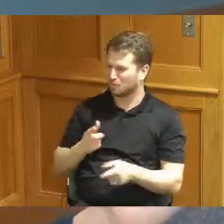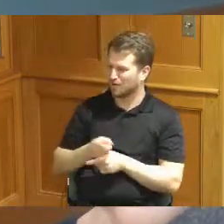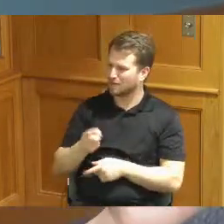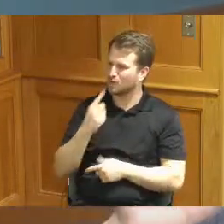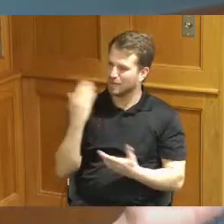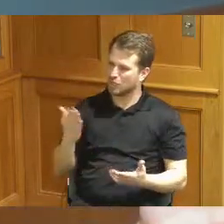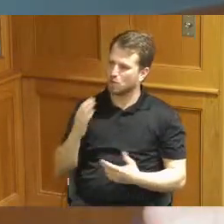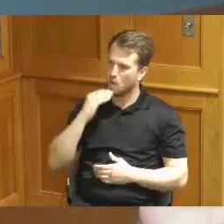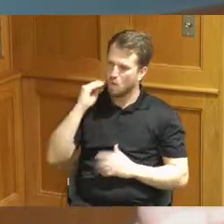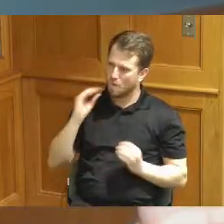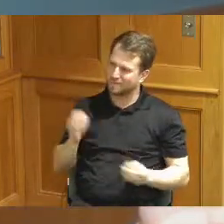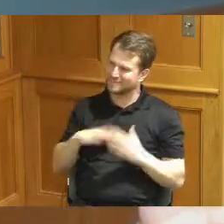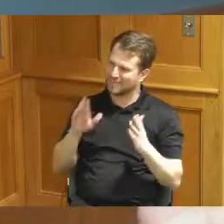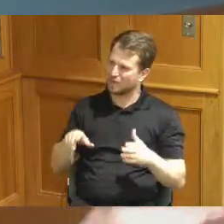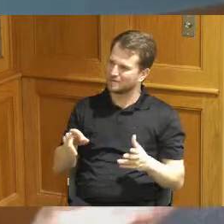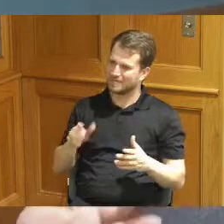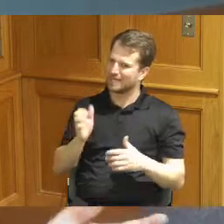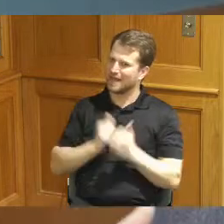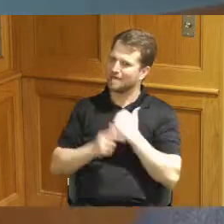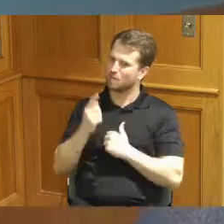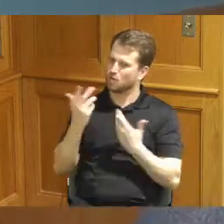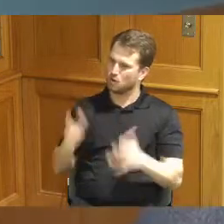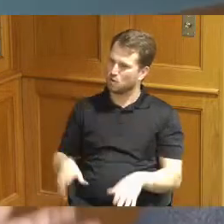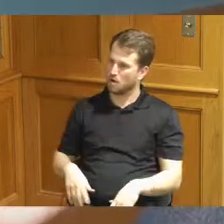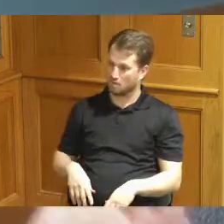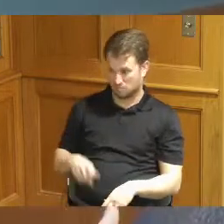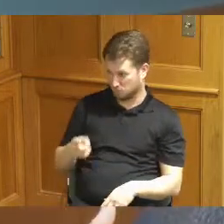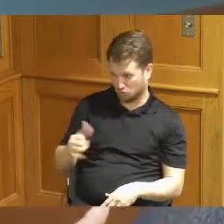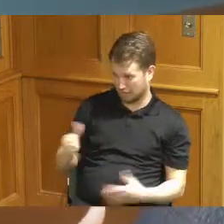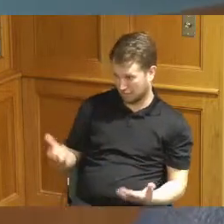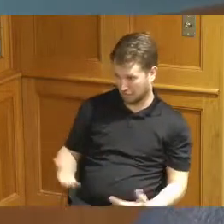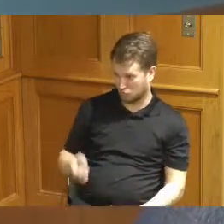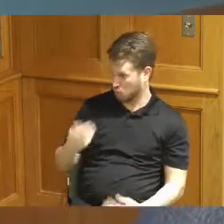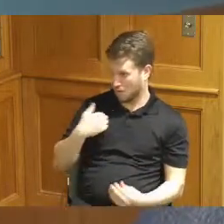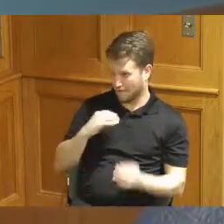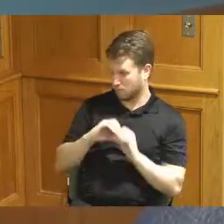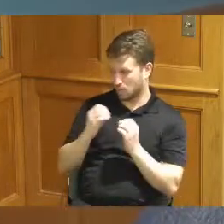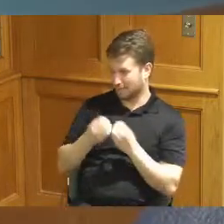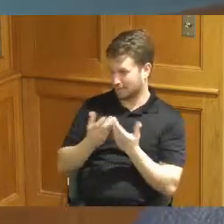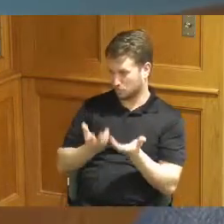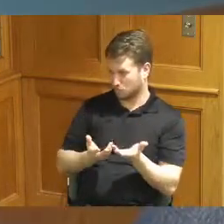housing and everybody don't want it but you still here you got an organization and we got a whole